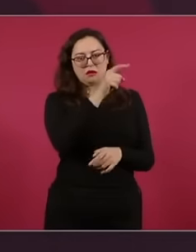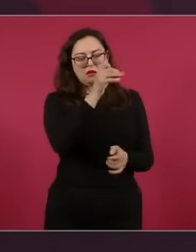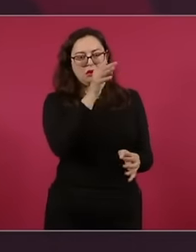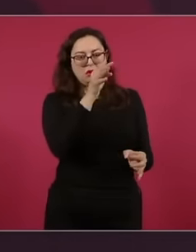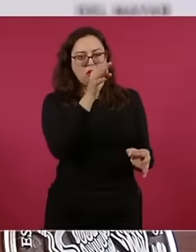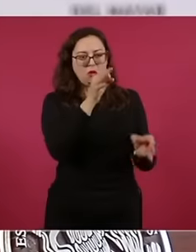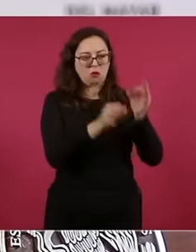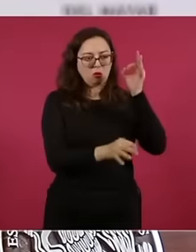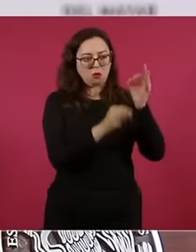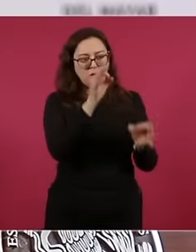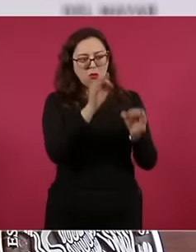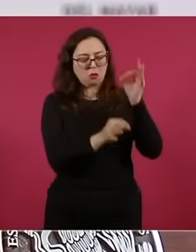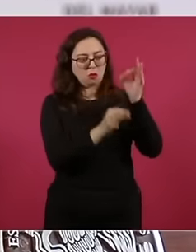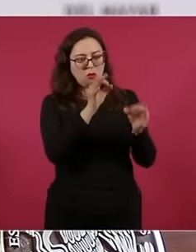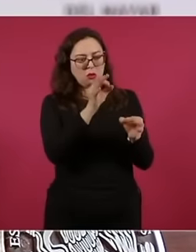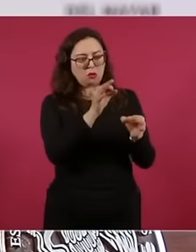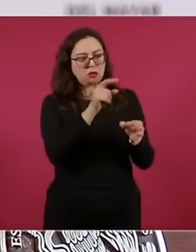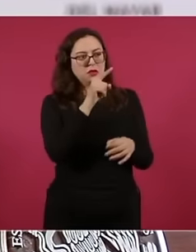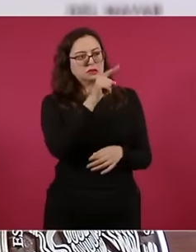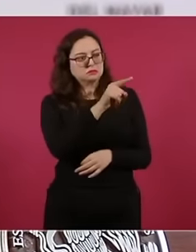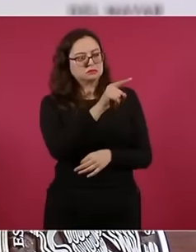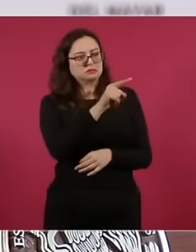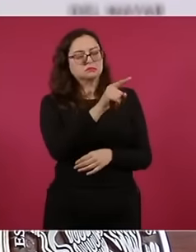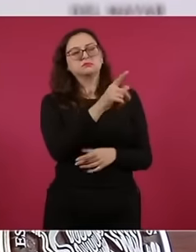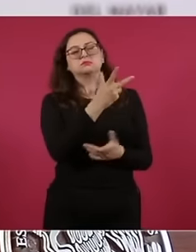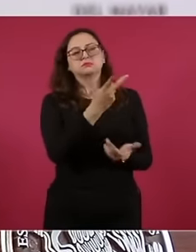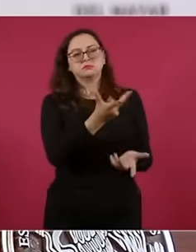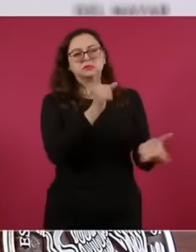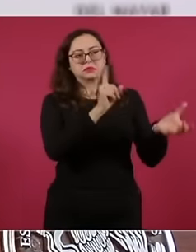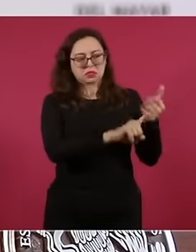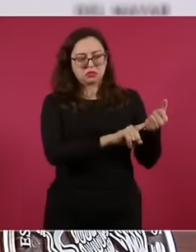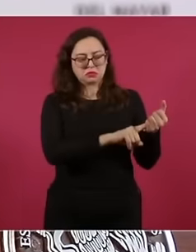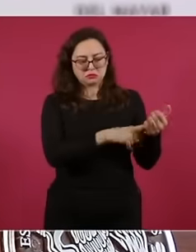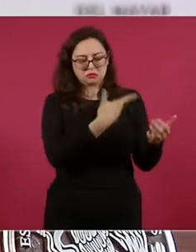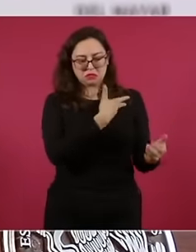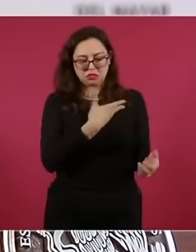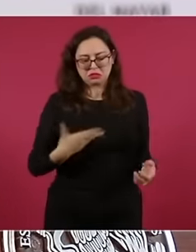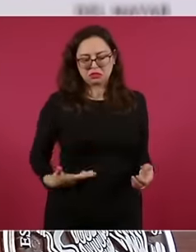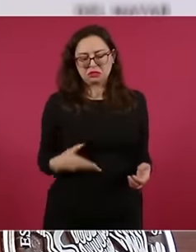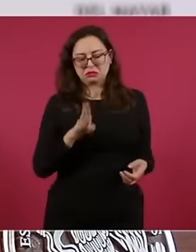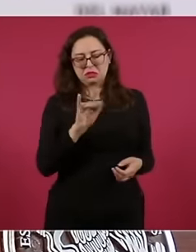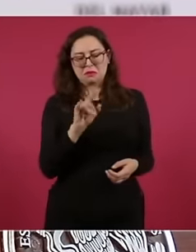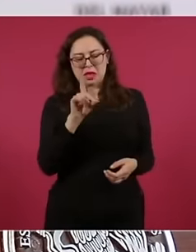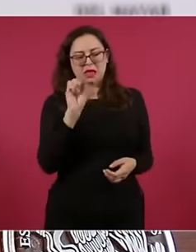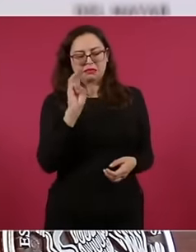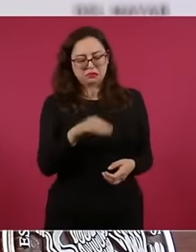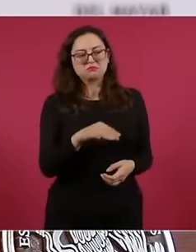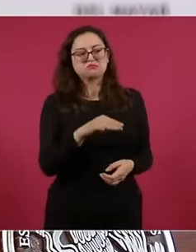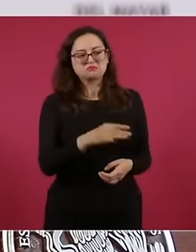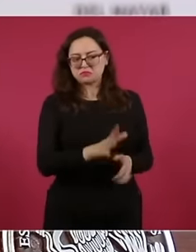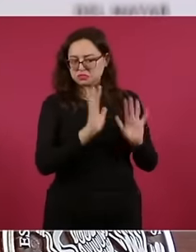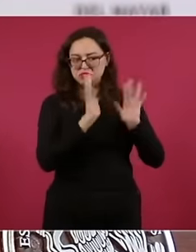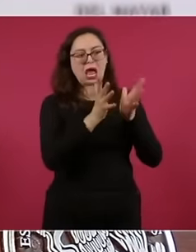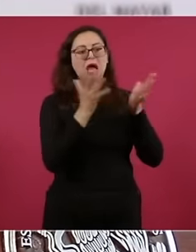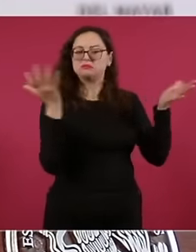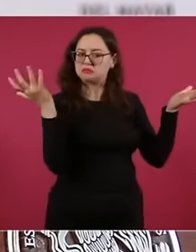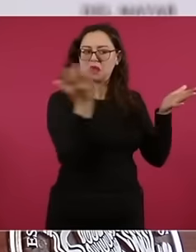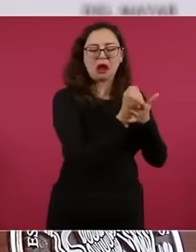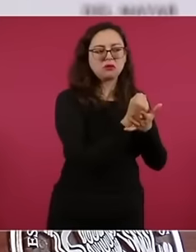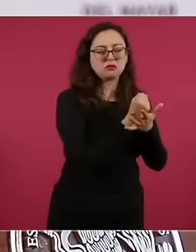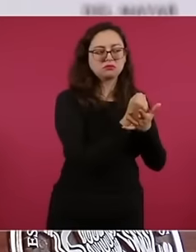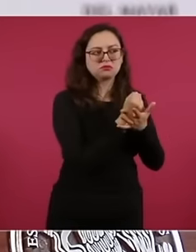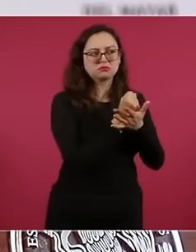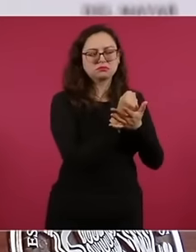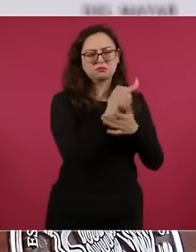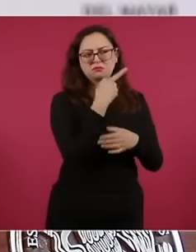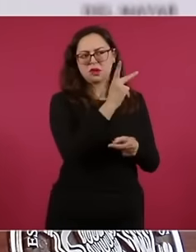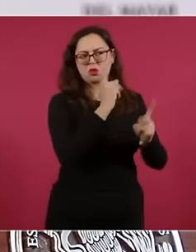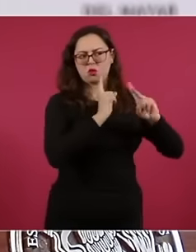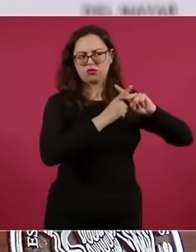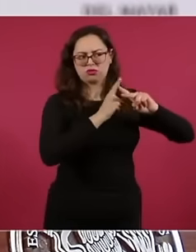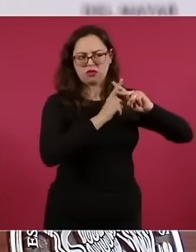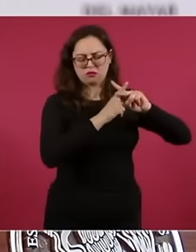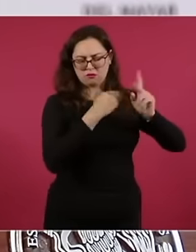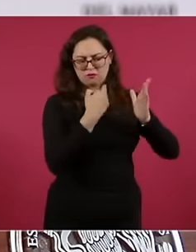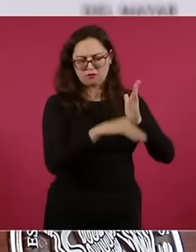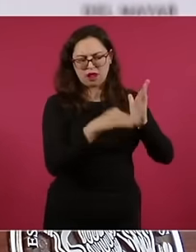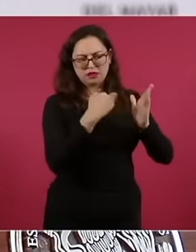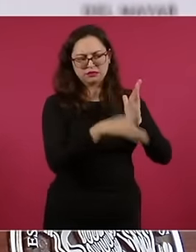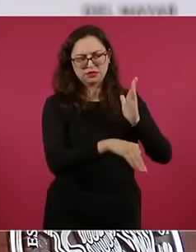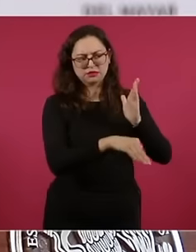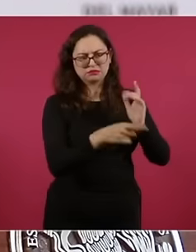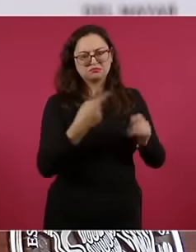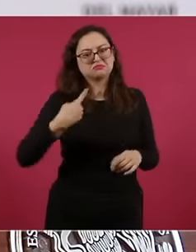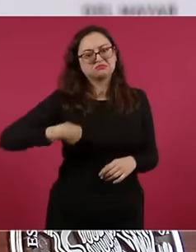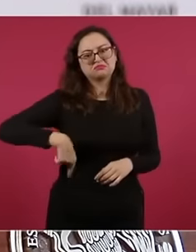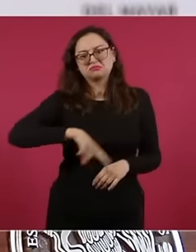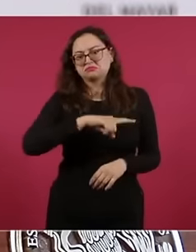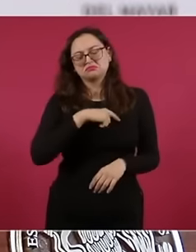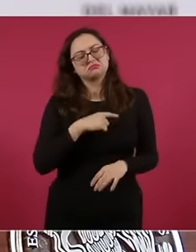But there were protests and it was not over yet the count eh we waited some even got angry with